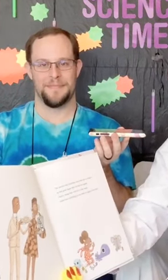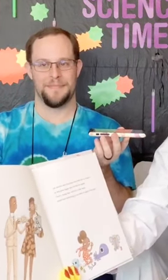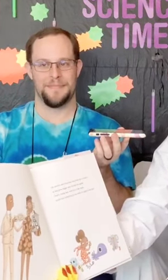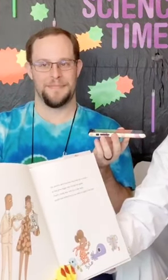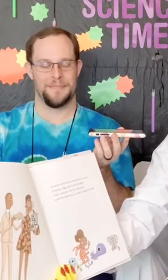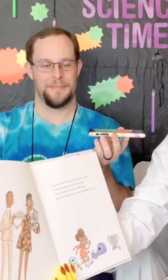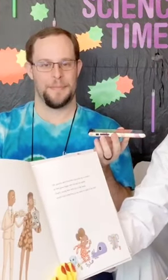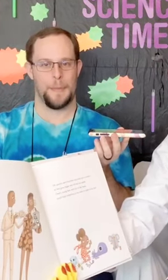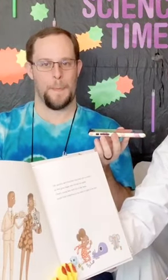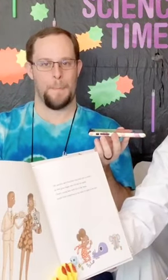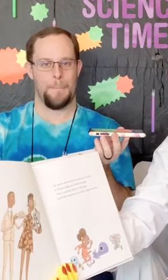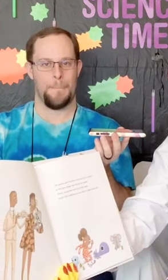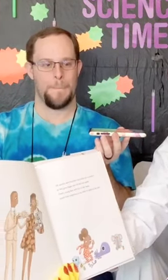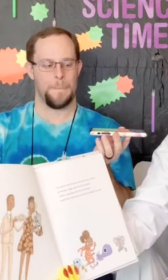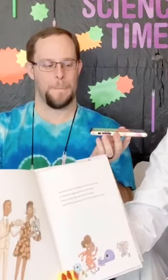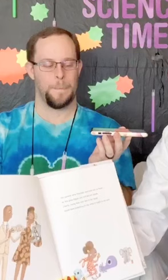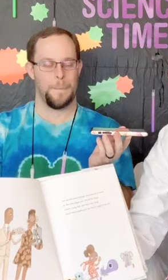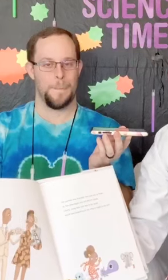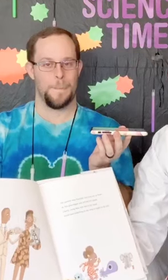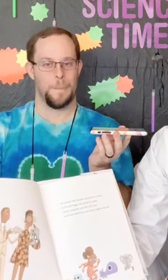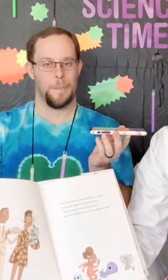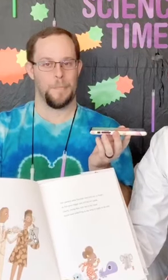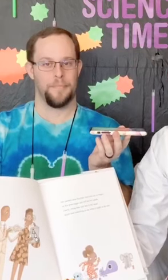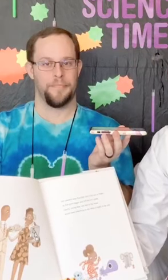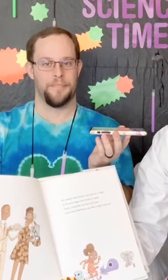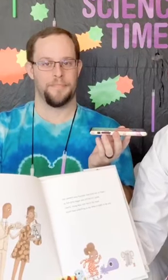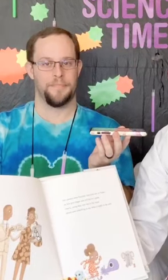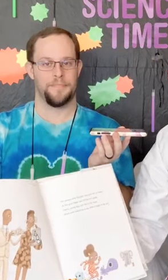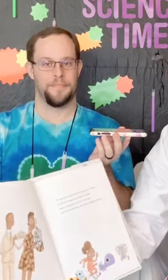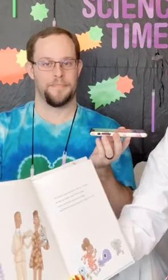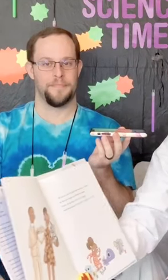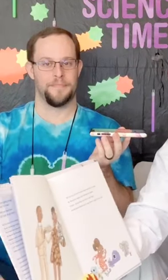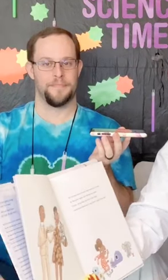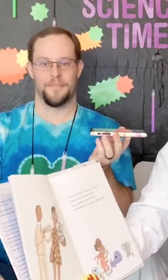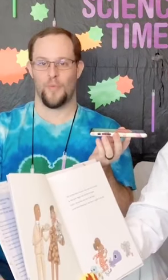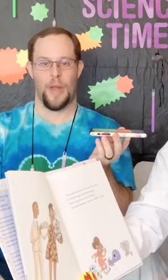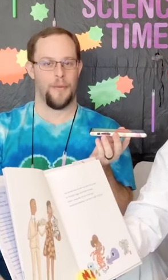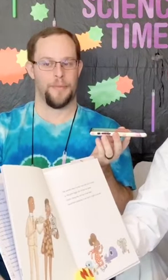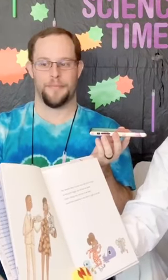as Ada grew bigger and still did not speak.